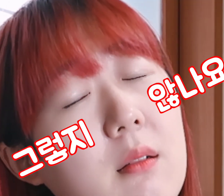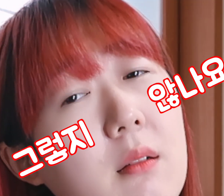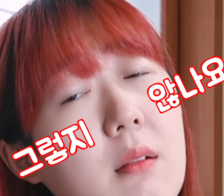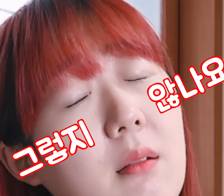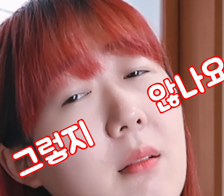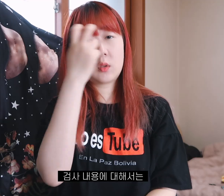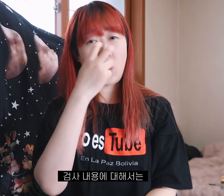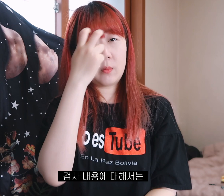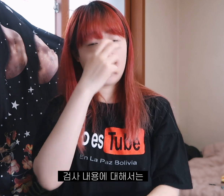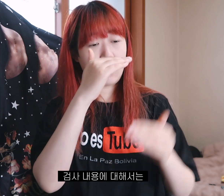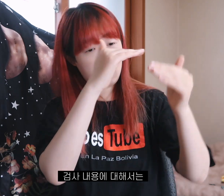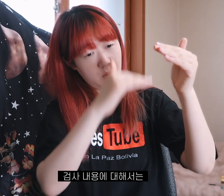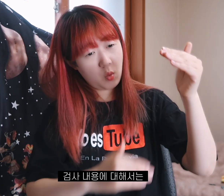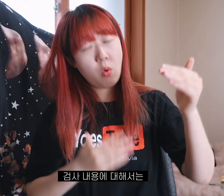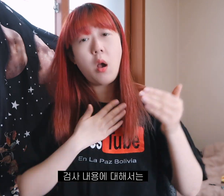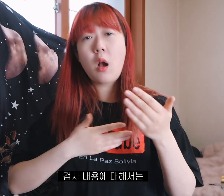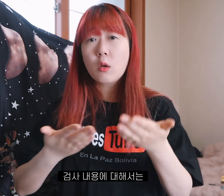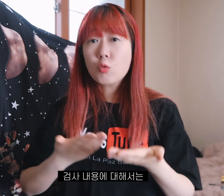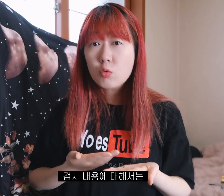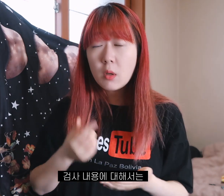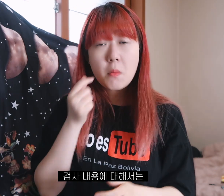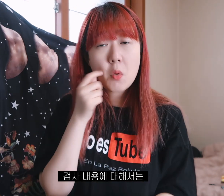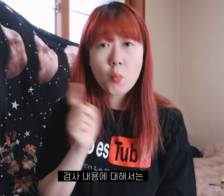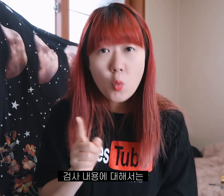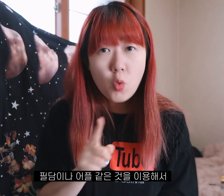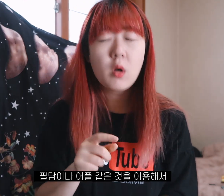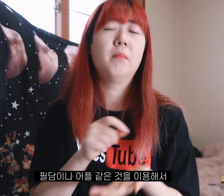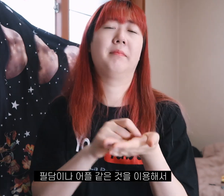Regarding the contents of medical examinations,